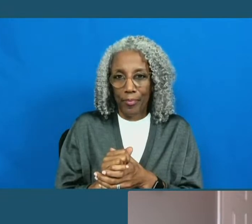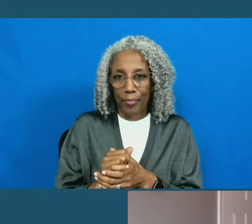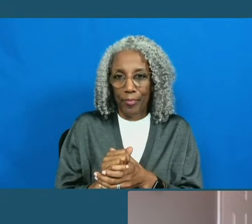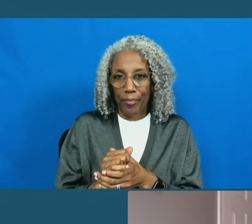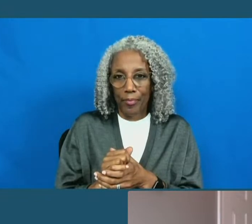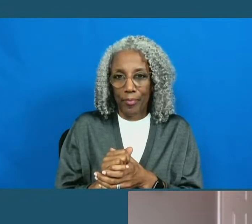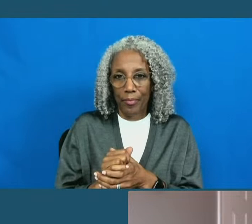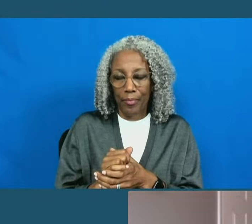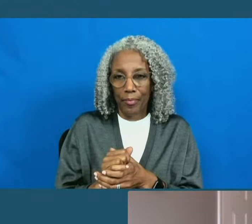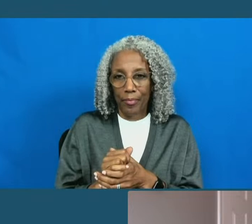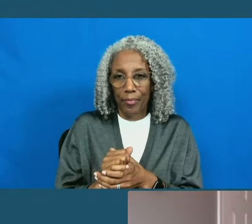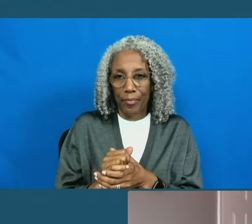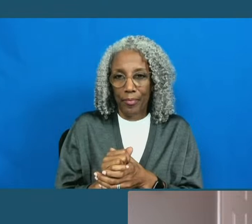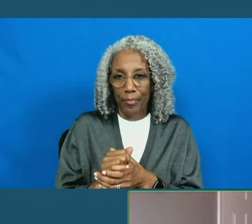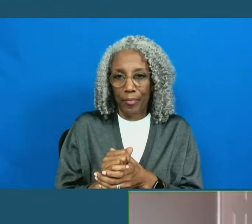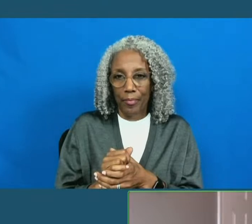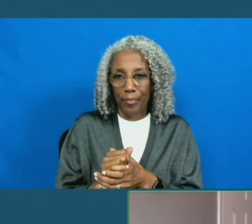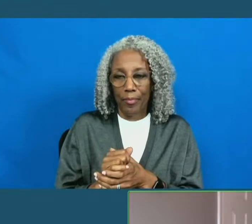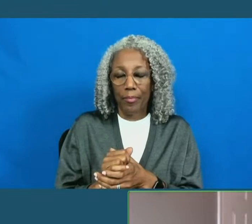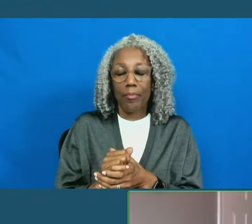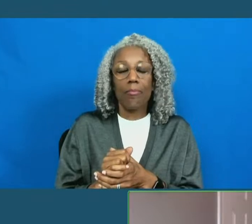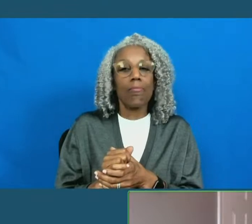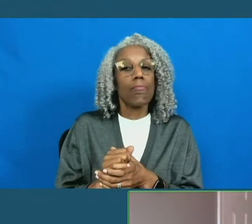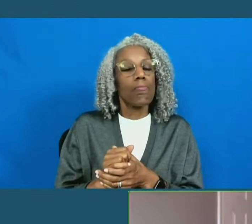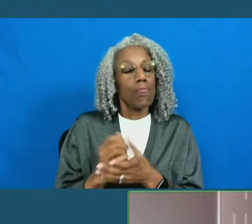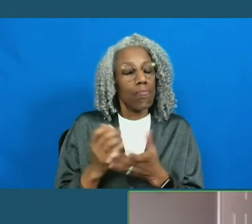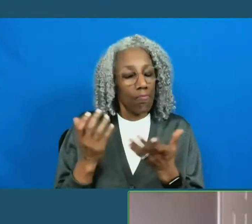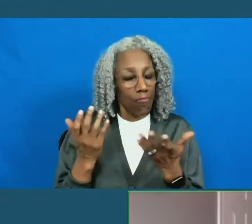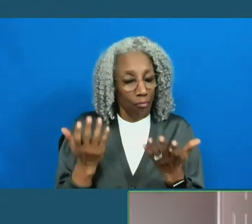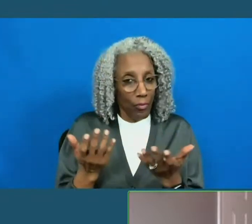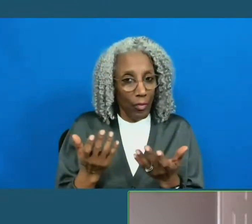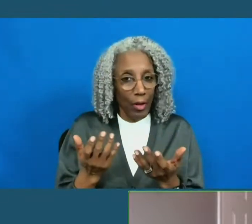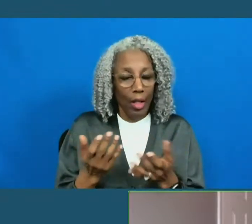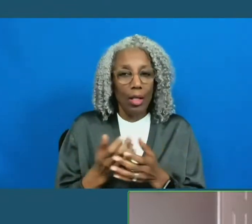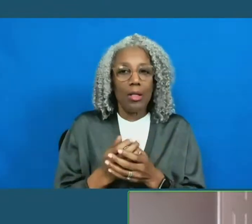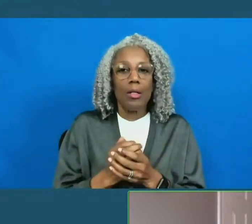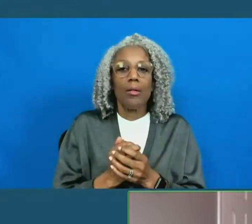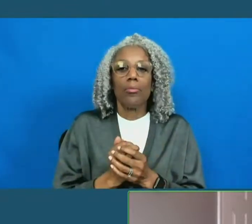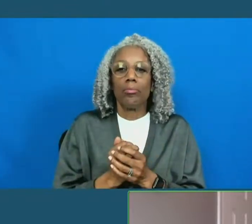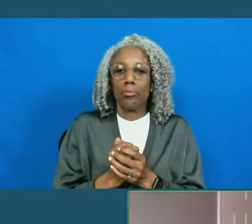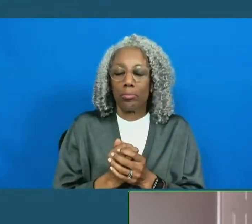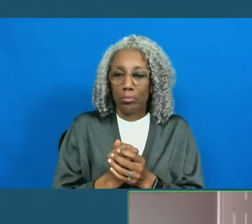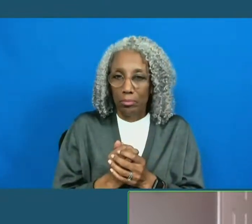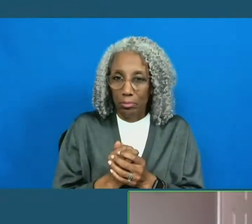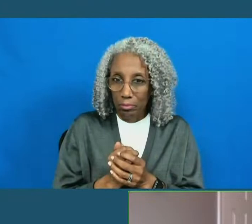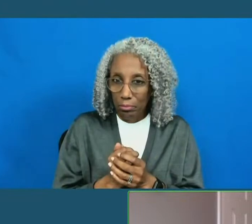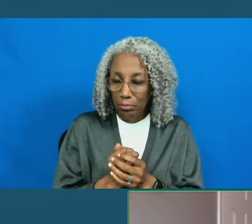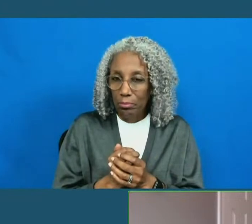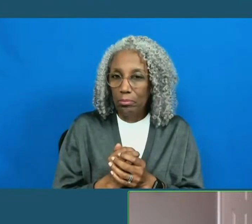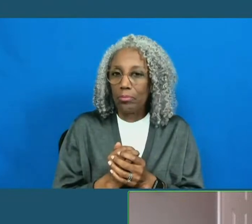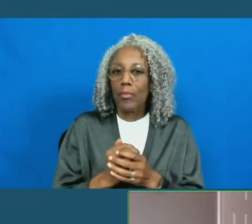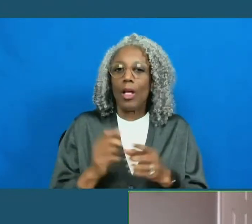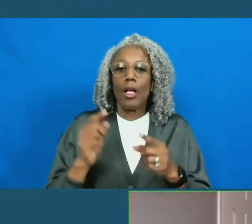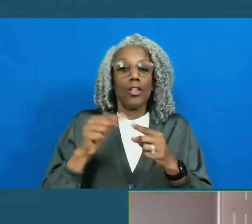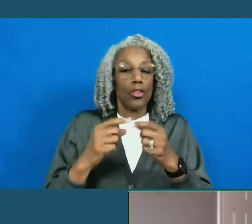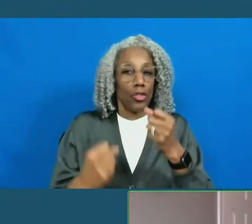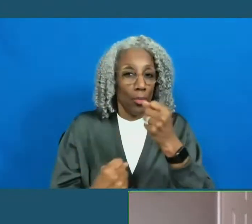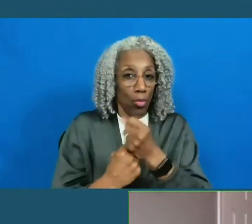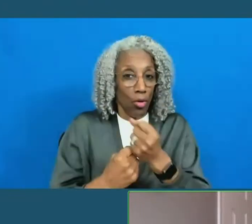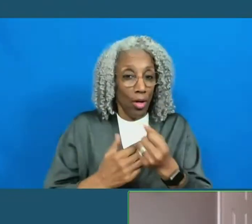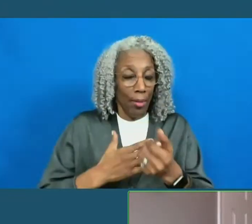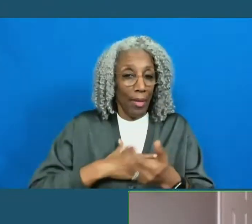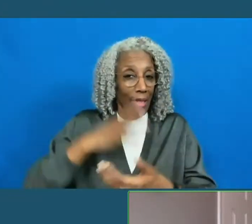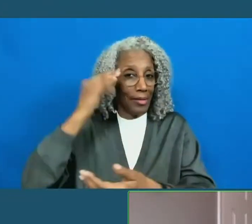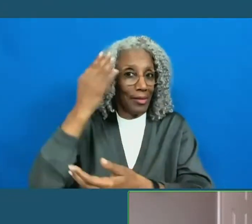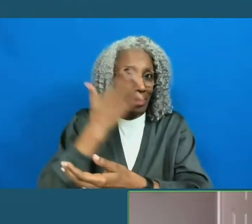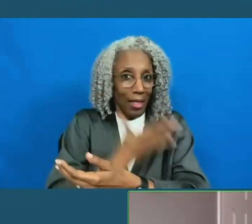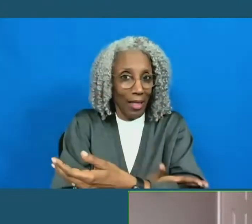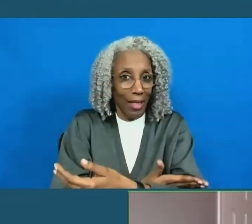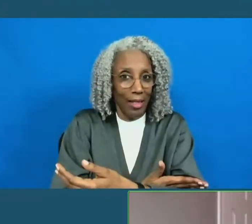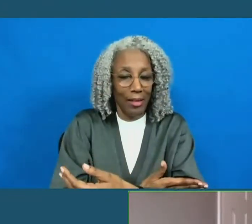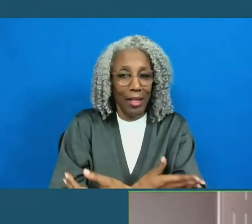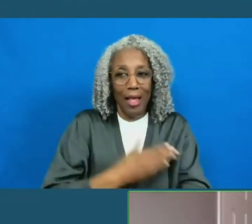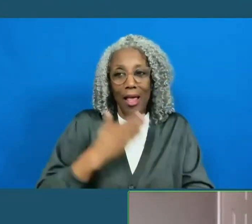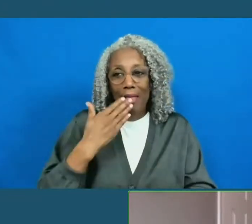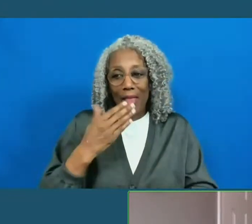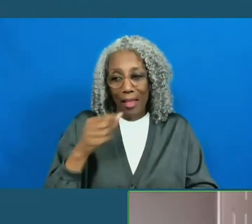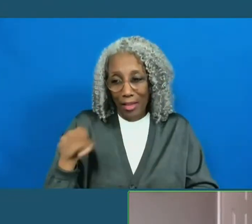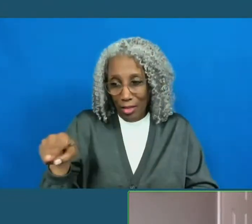Asaba Quick pickle. Ah! And to